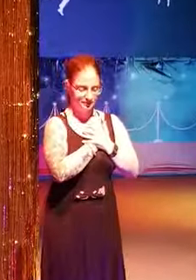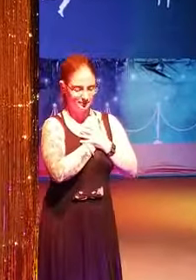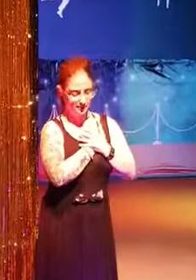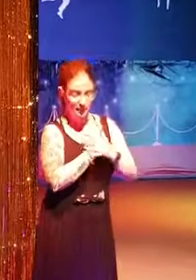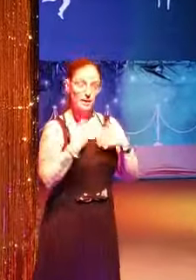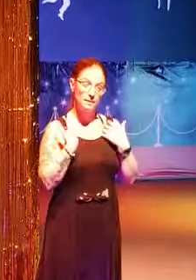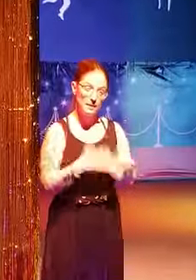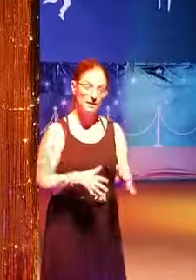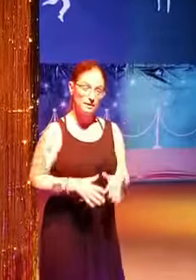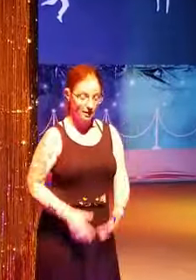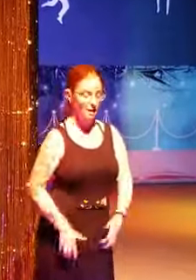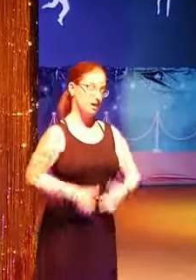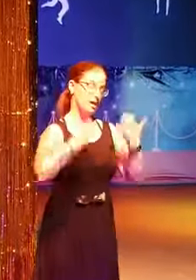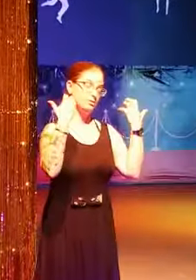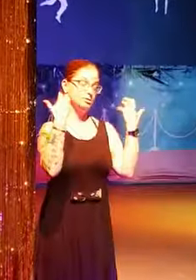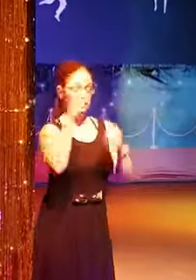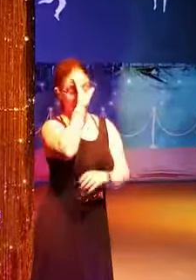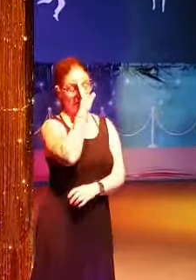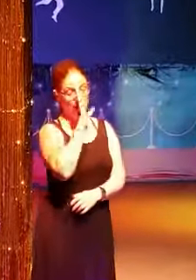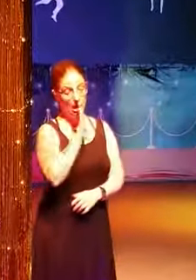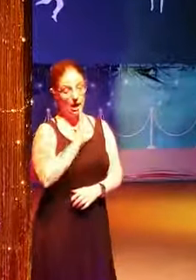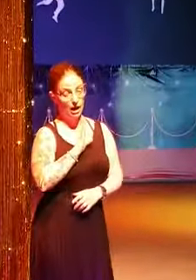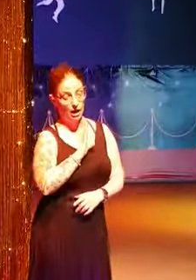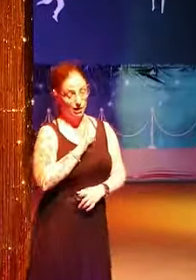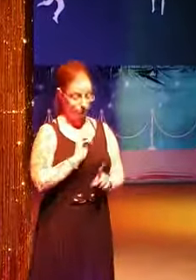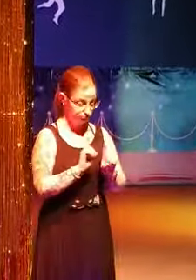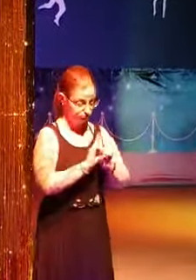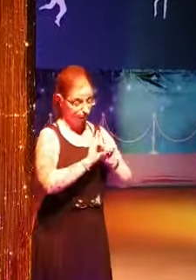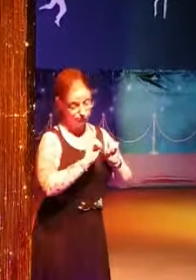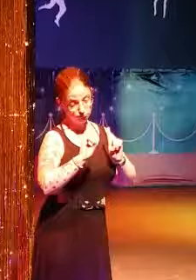I've been angry and sad since the day we were through